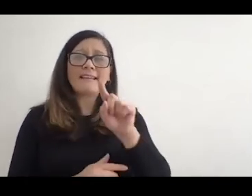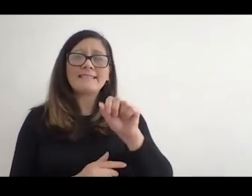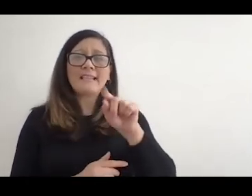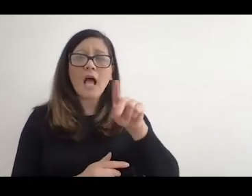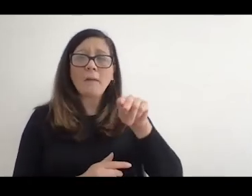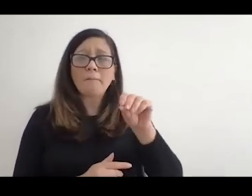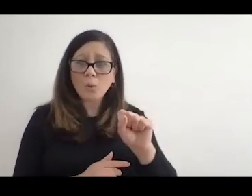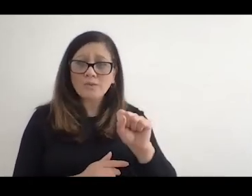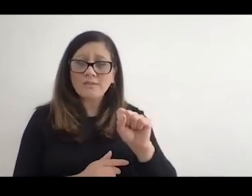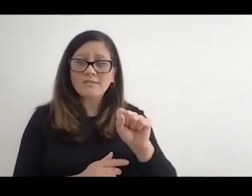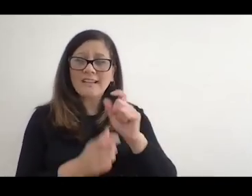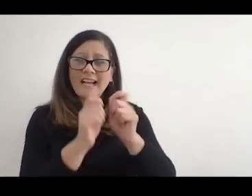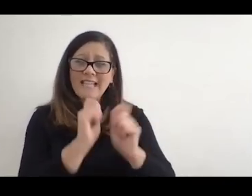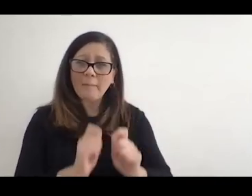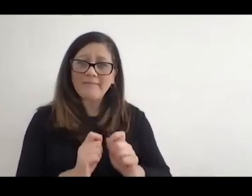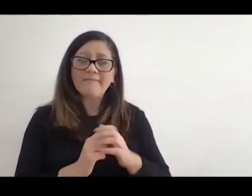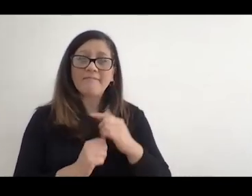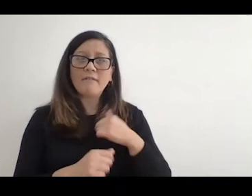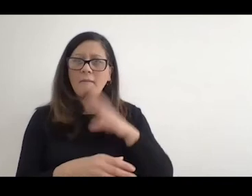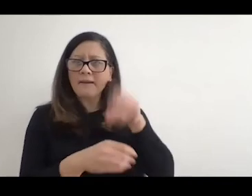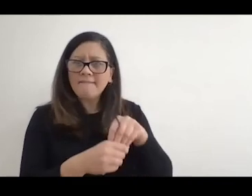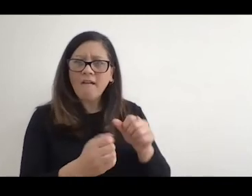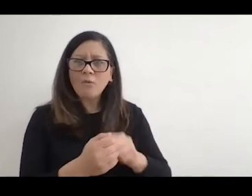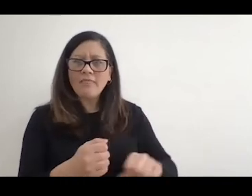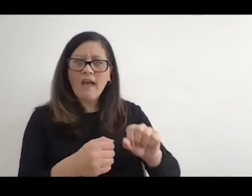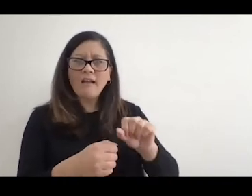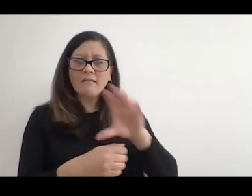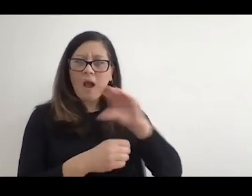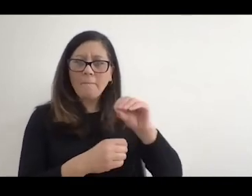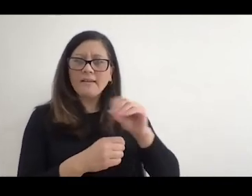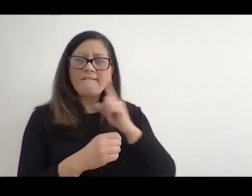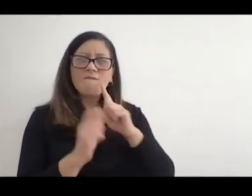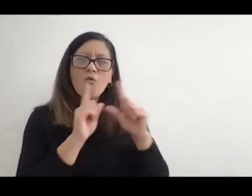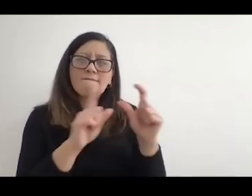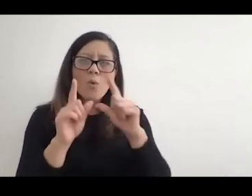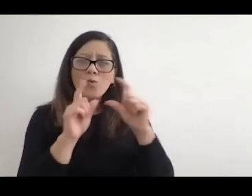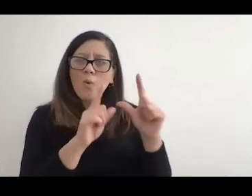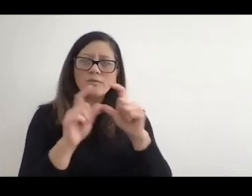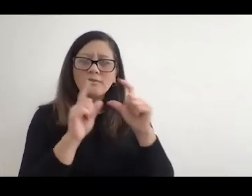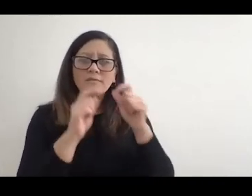their photo shoots and you'll see some of the images. The images that I'm going to share